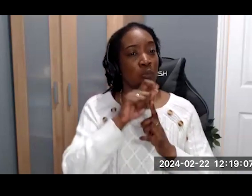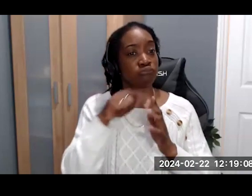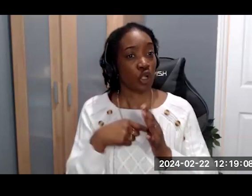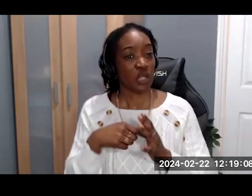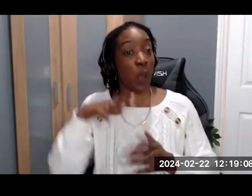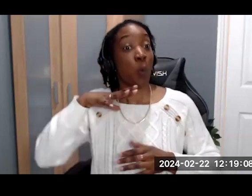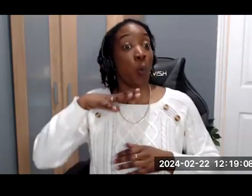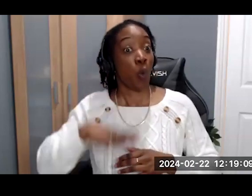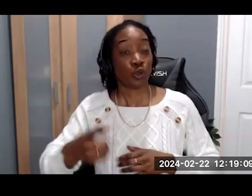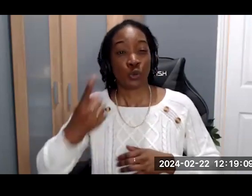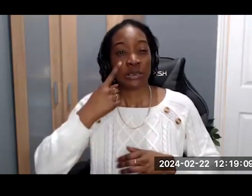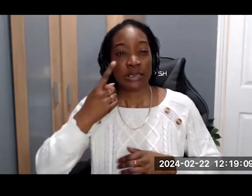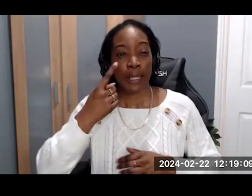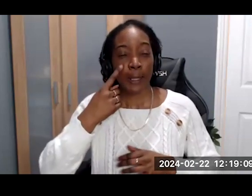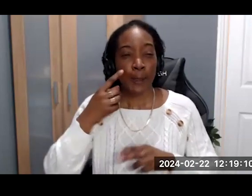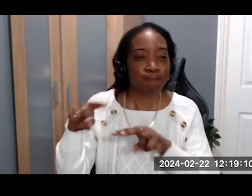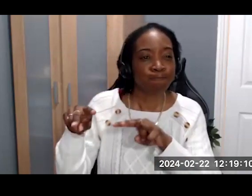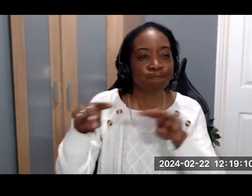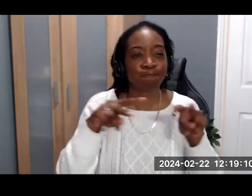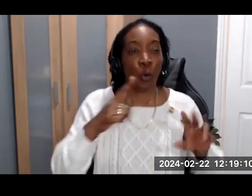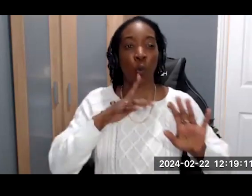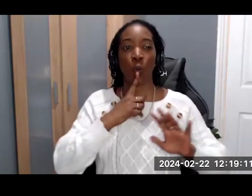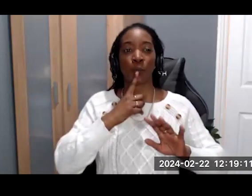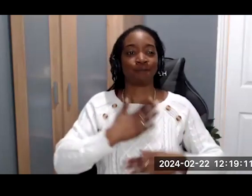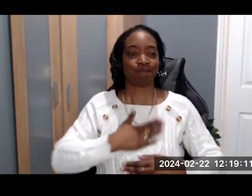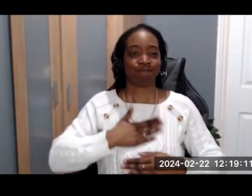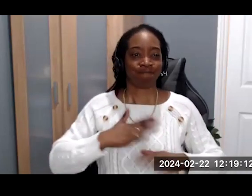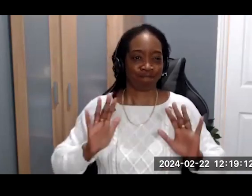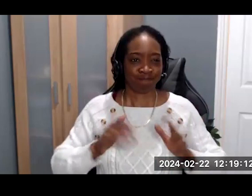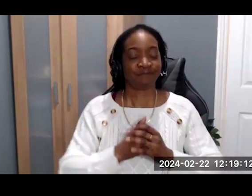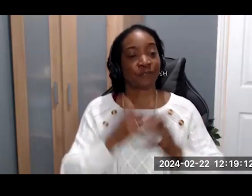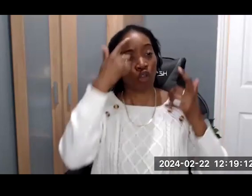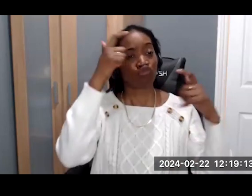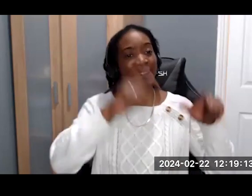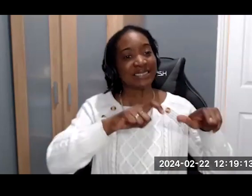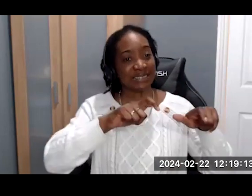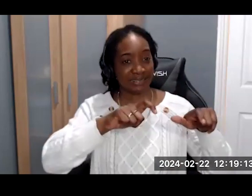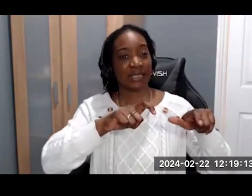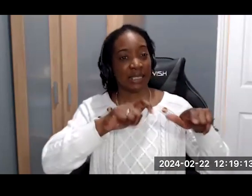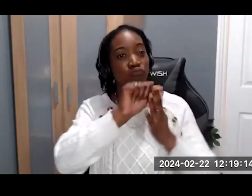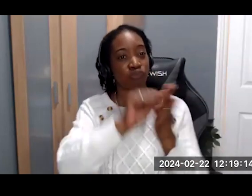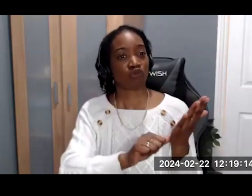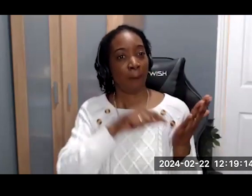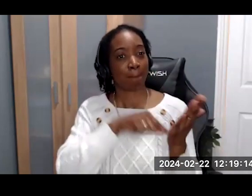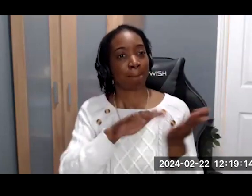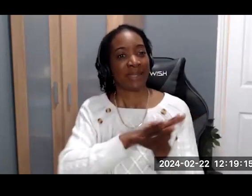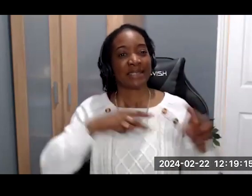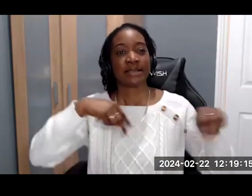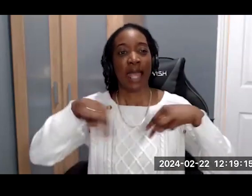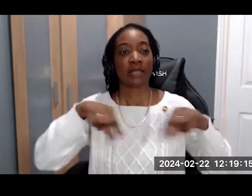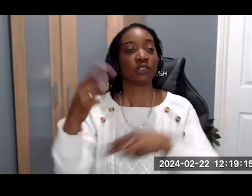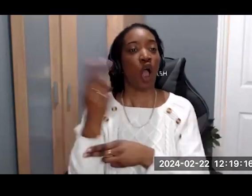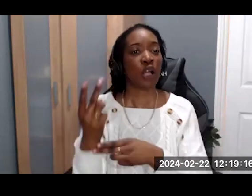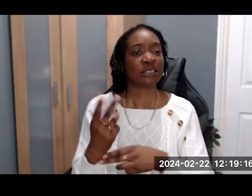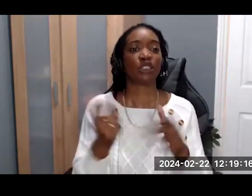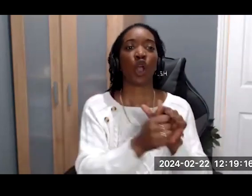to see oops forgive me uh The Residency program will enable dance artists companies and venues in